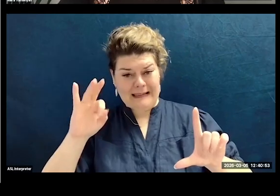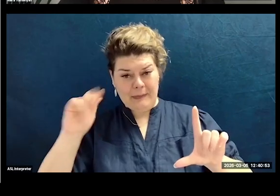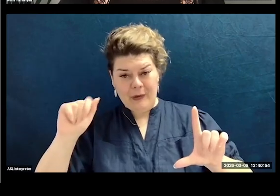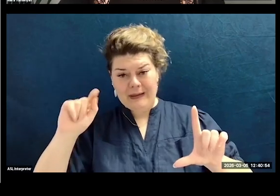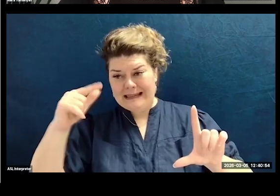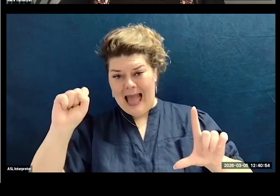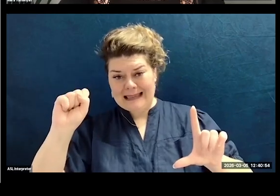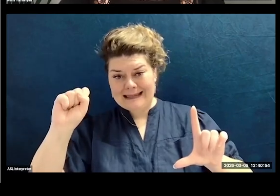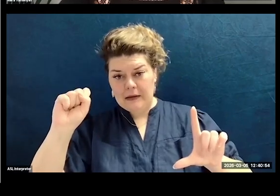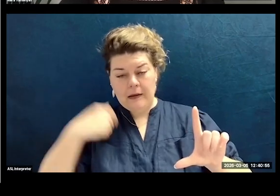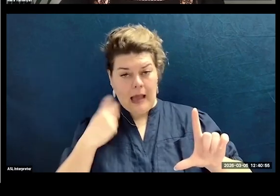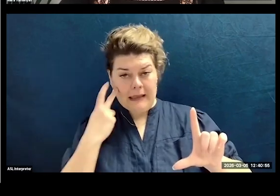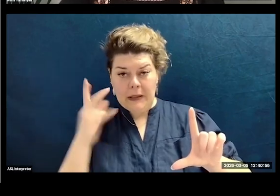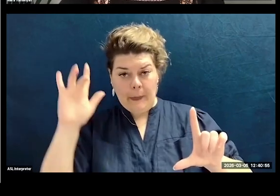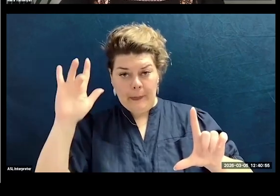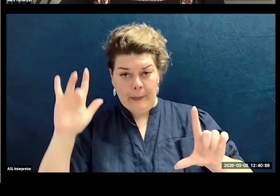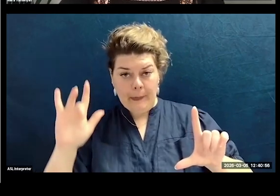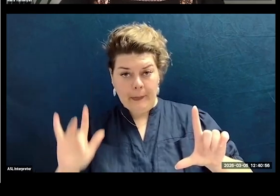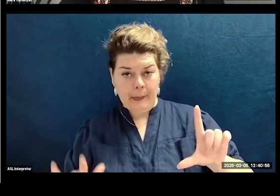but here I see there are no tags available.